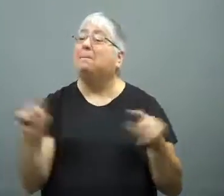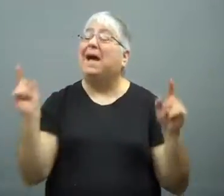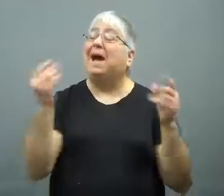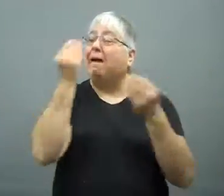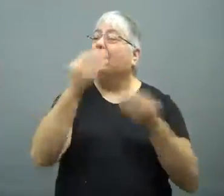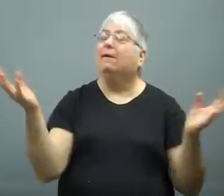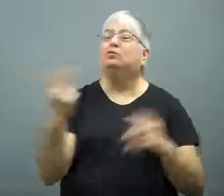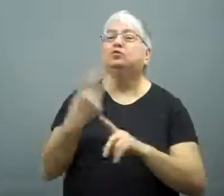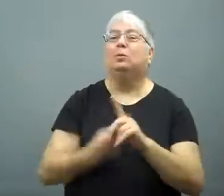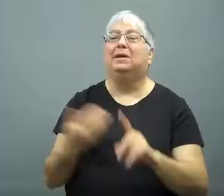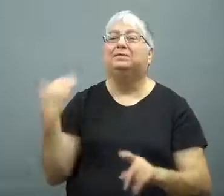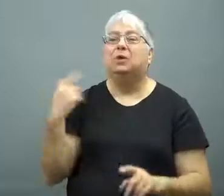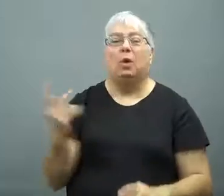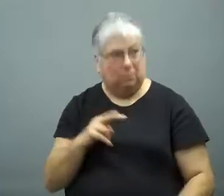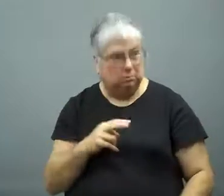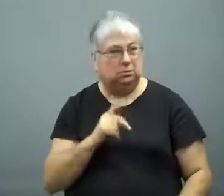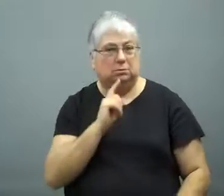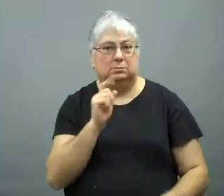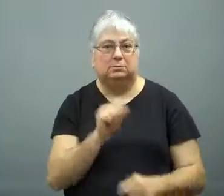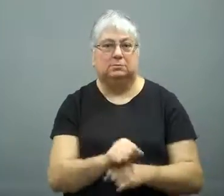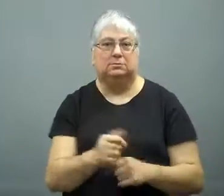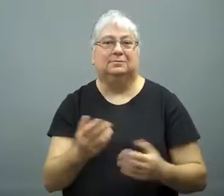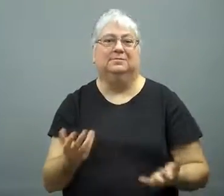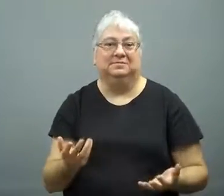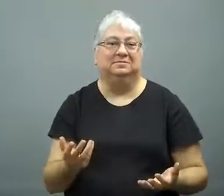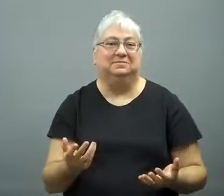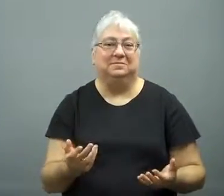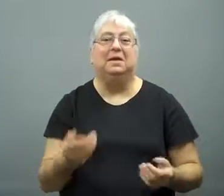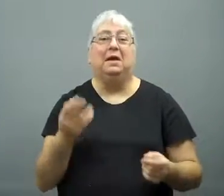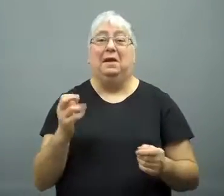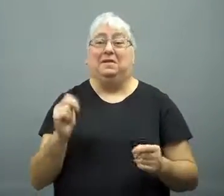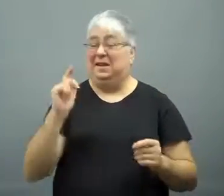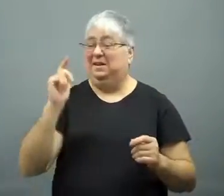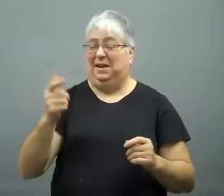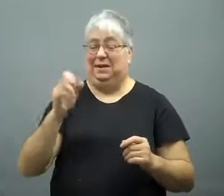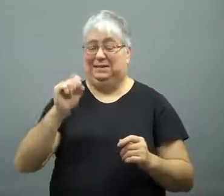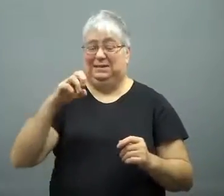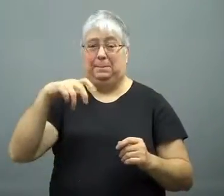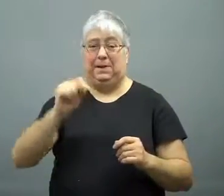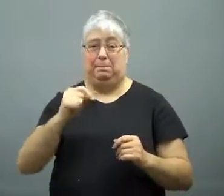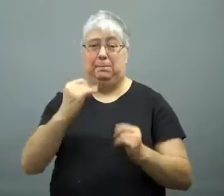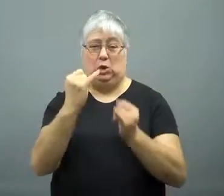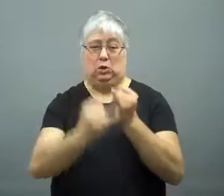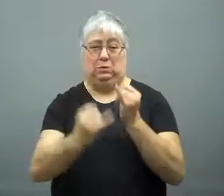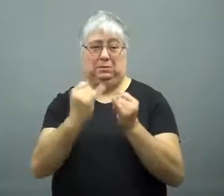It was revealed about two months ago to the surprise of many.